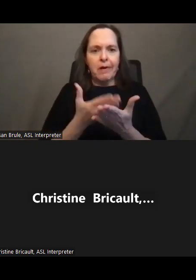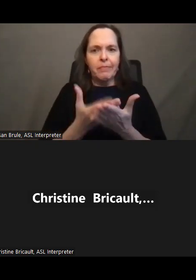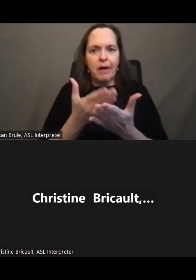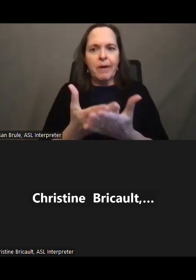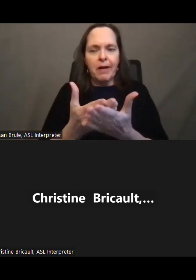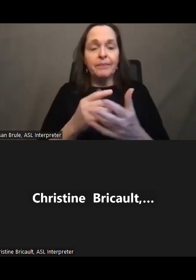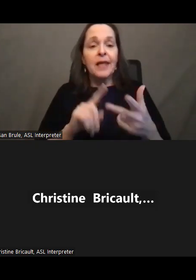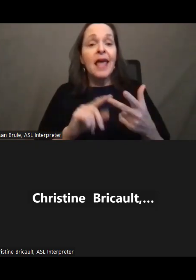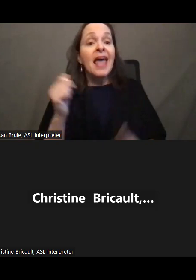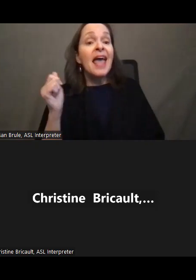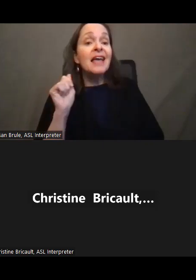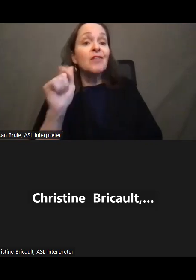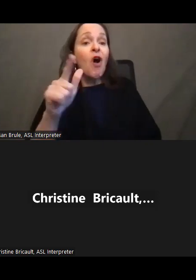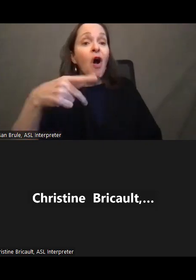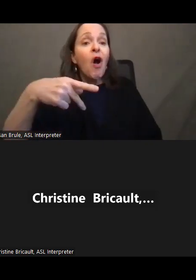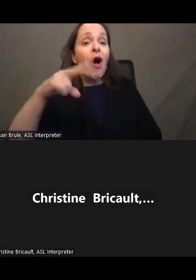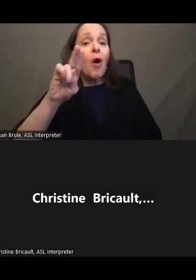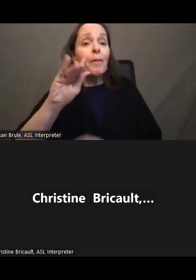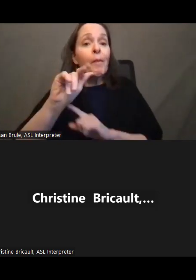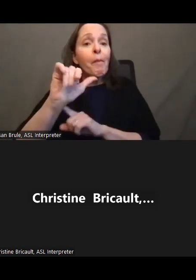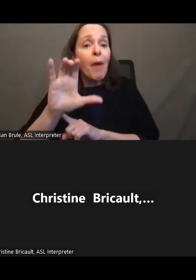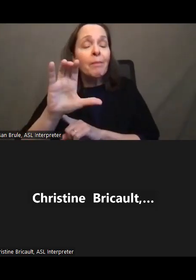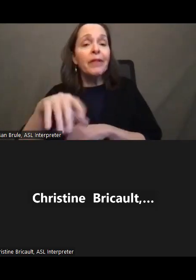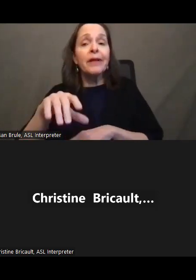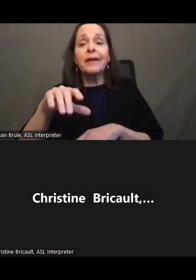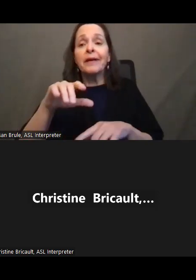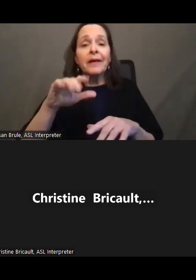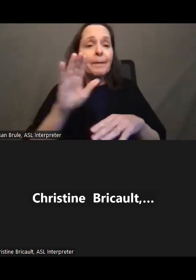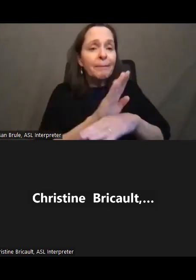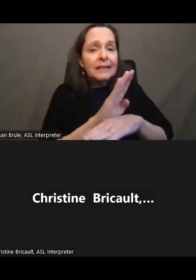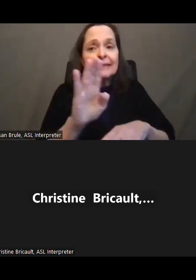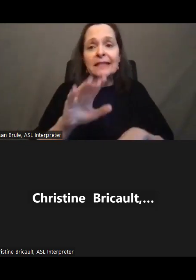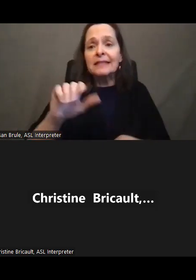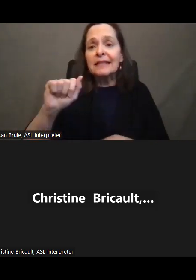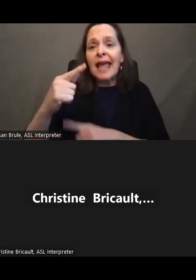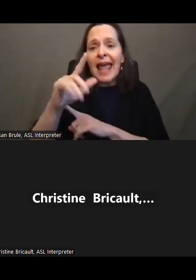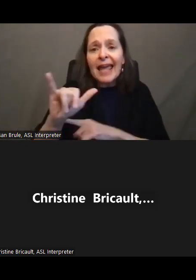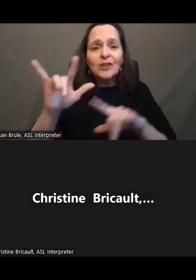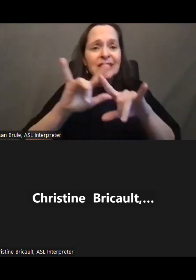process in place to resolve disputes over reasonable accommodation denials internally.